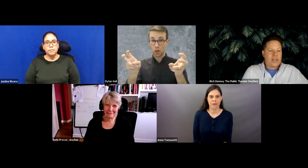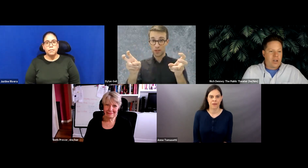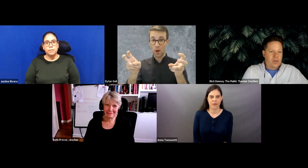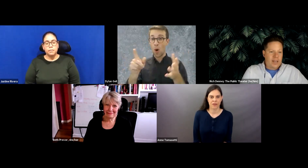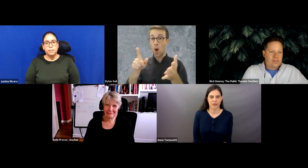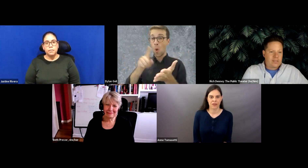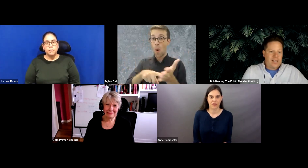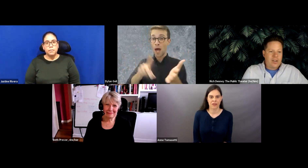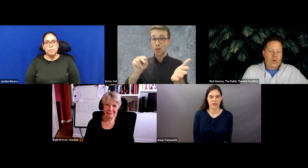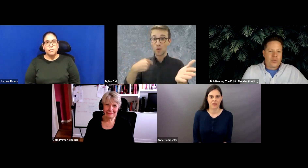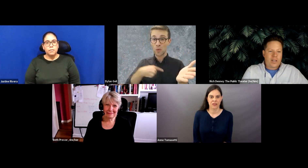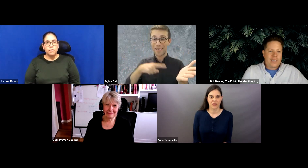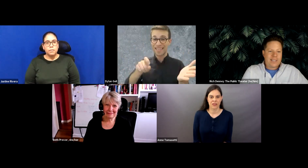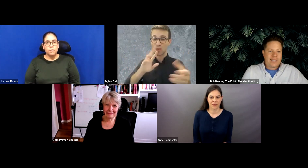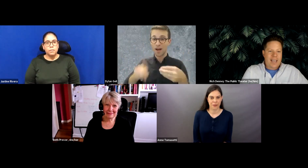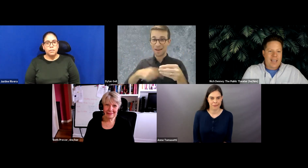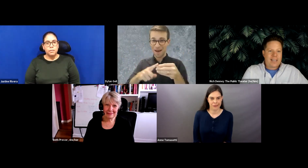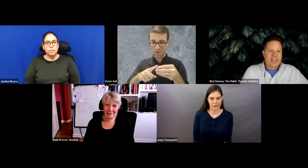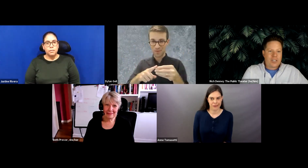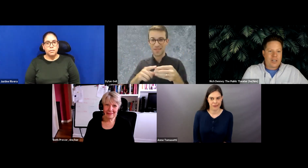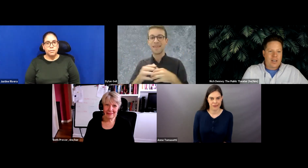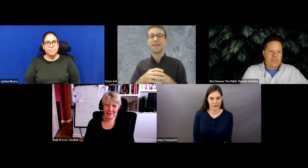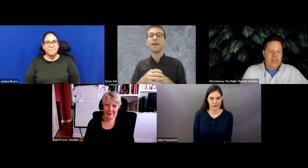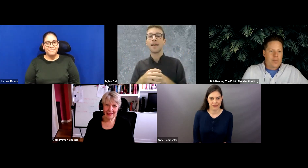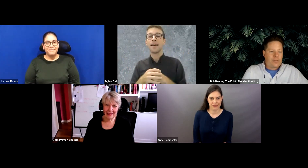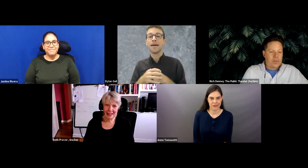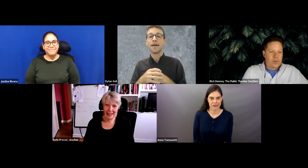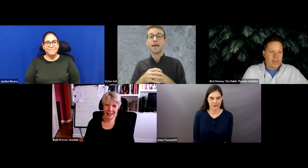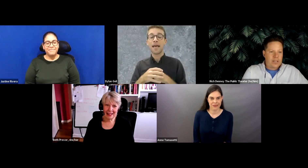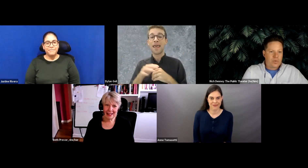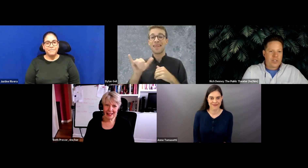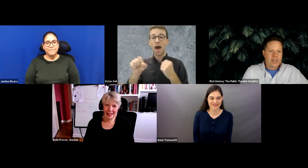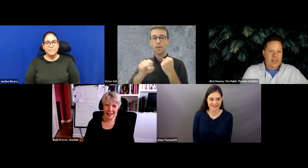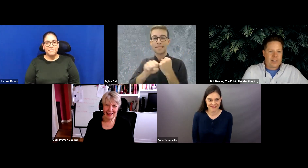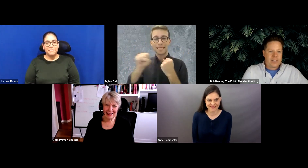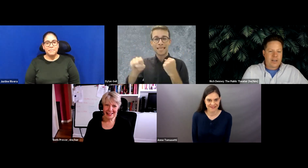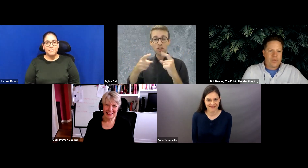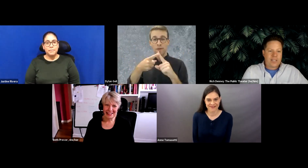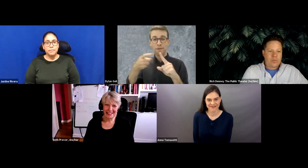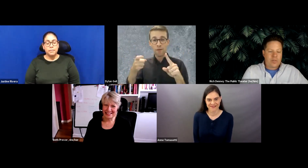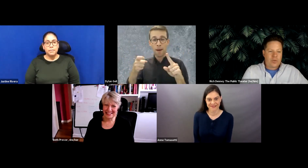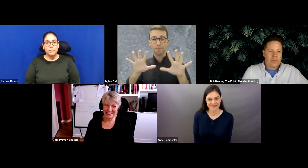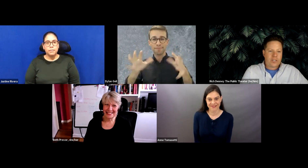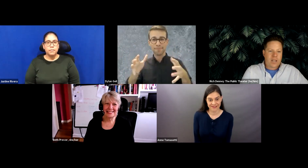We Need to Talk About, which was an extension of the Apple Family Plays, which is a set of plays that we've been doing for some